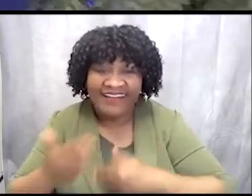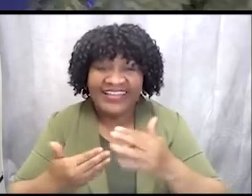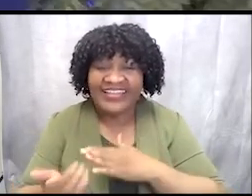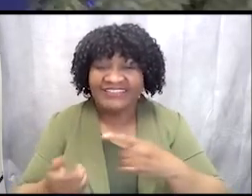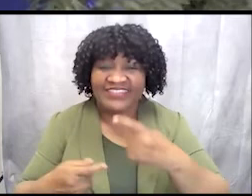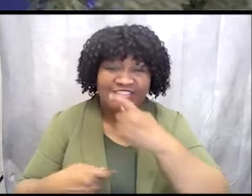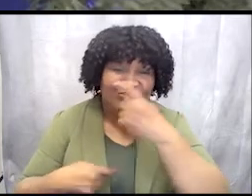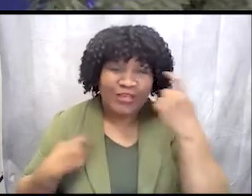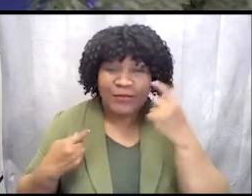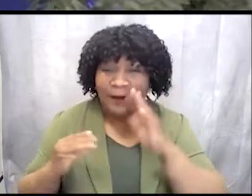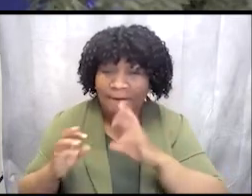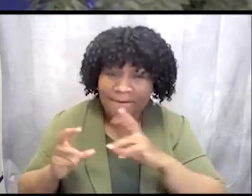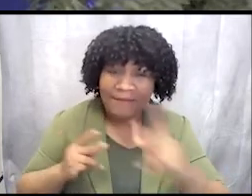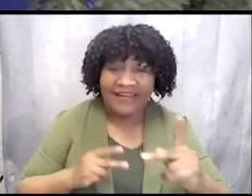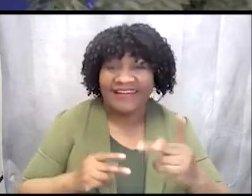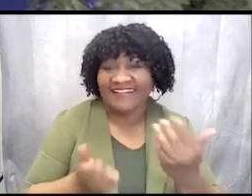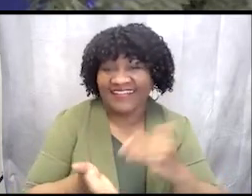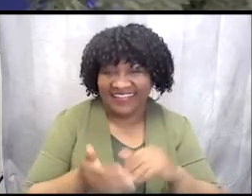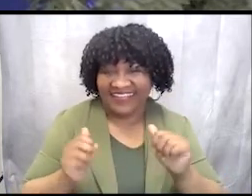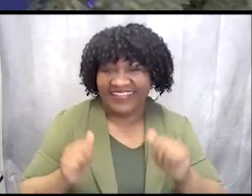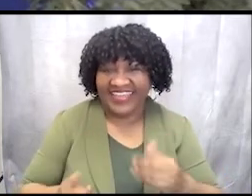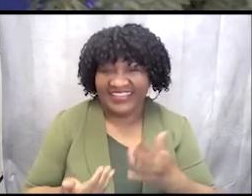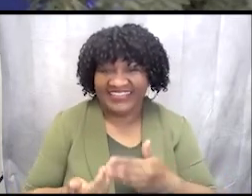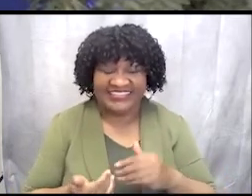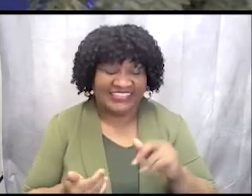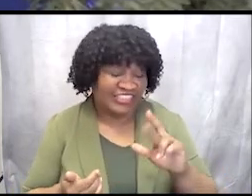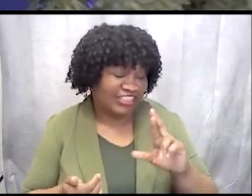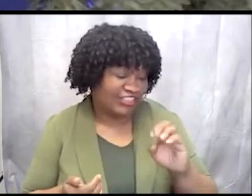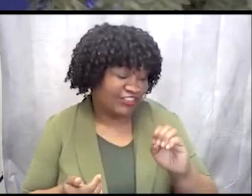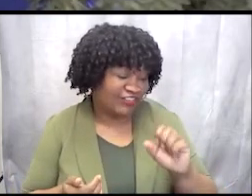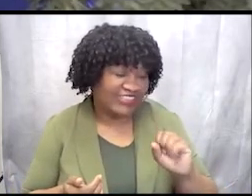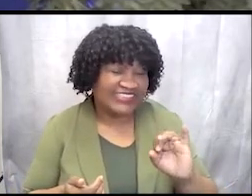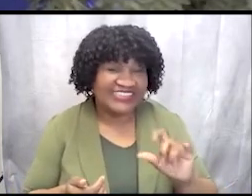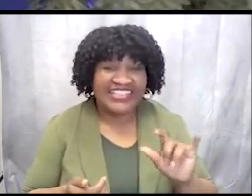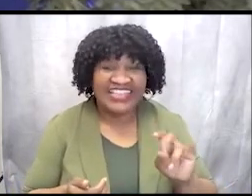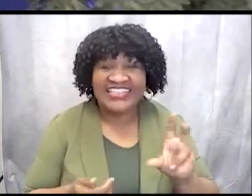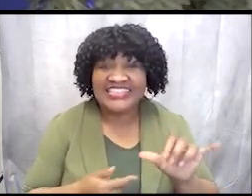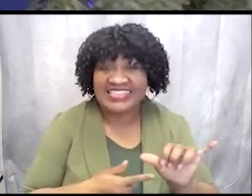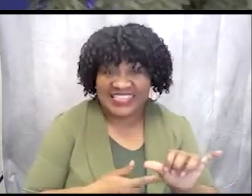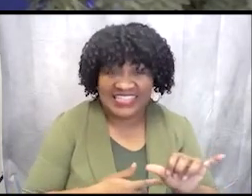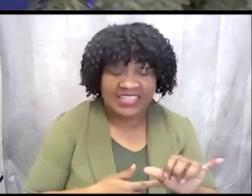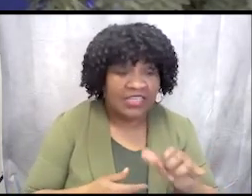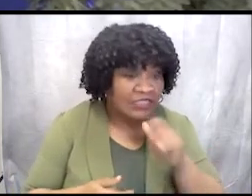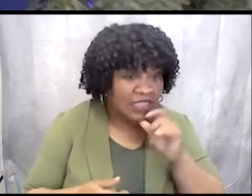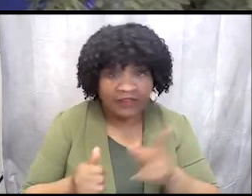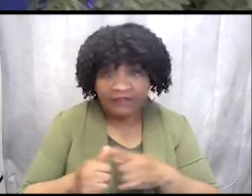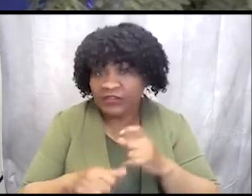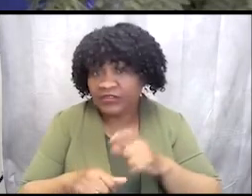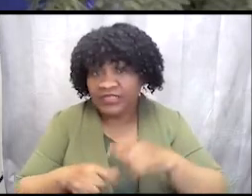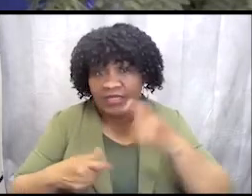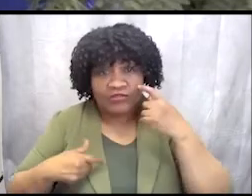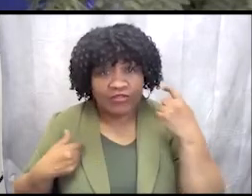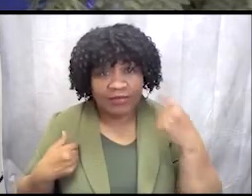This pandemic, as a news flash was not the first time that our kids have faced trauma. And it certainly won't be the last.